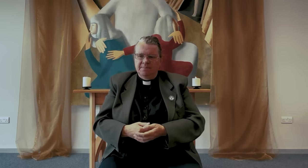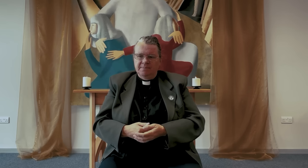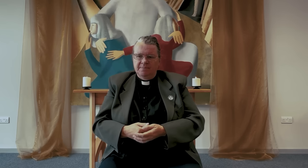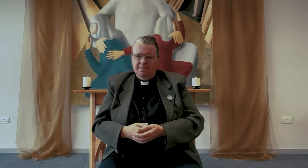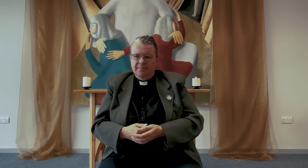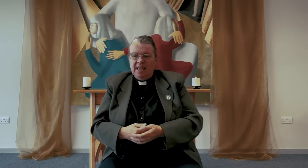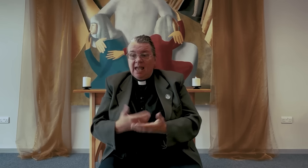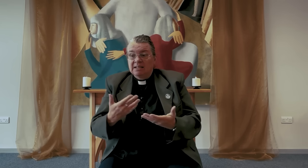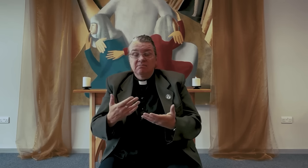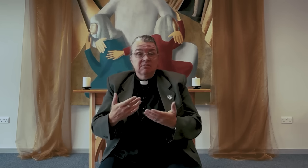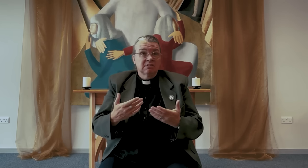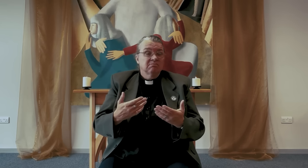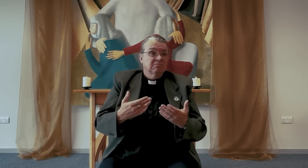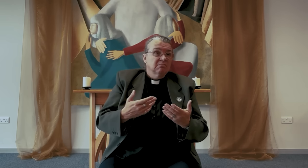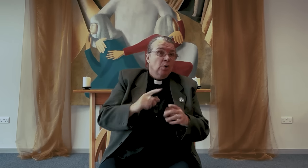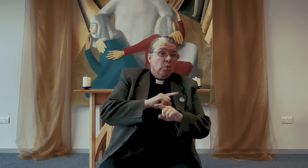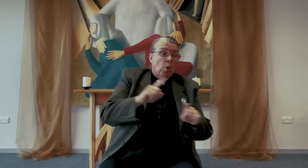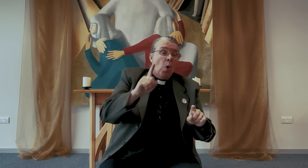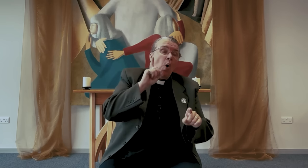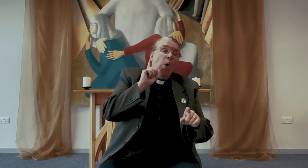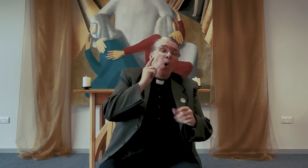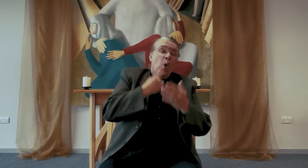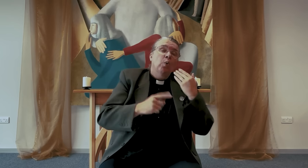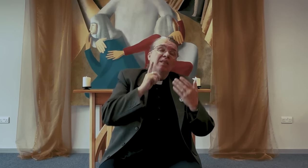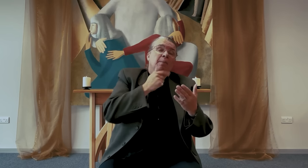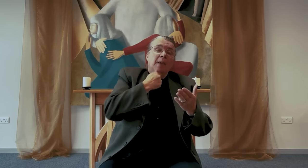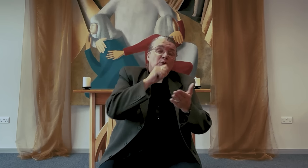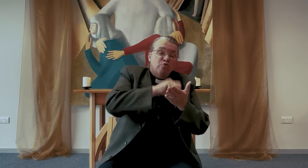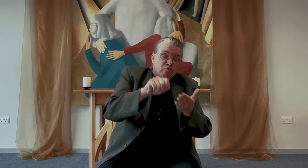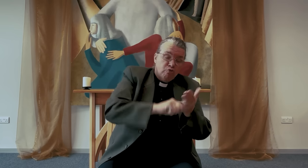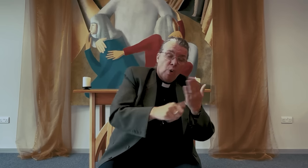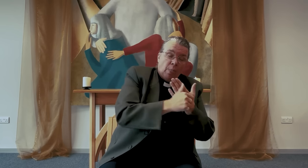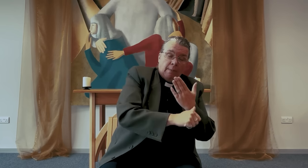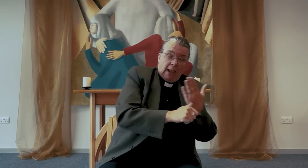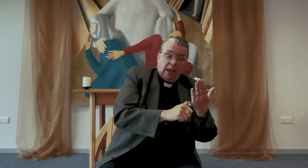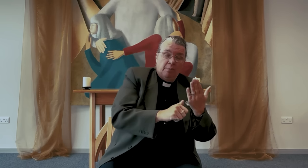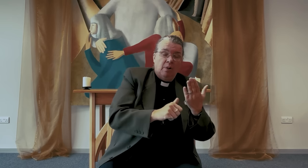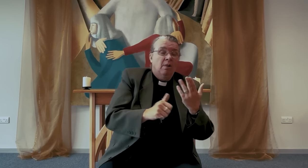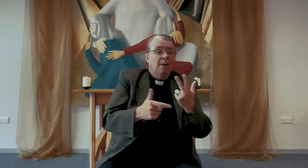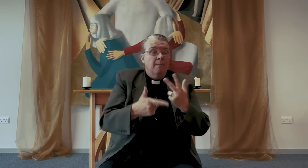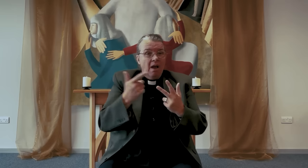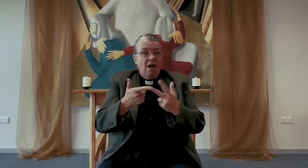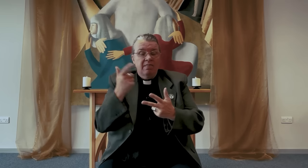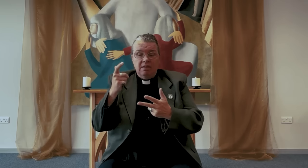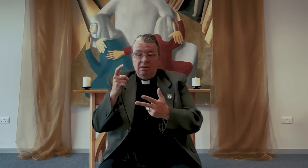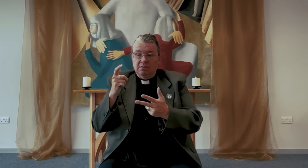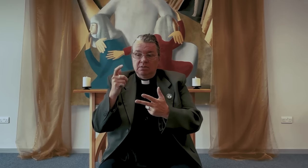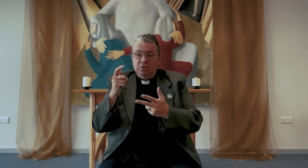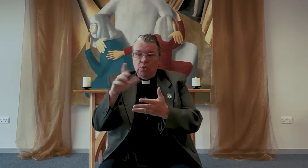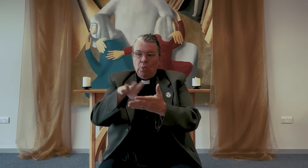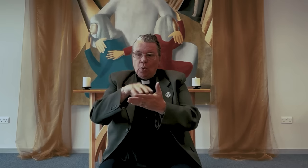And it's not only the scribes, but also the translators and interpreters that are vital